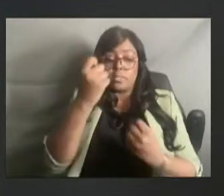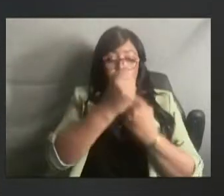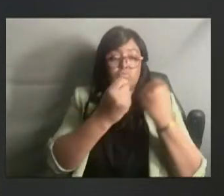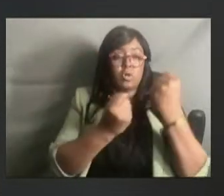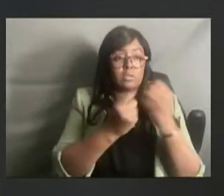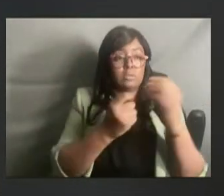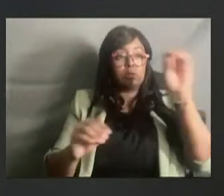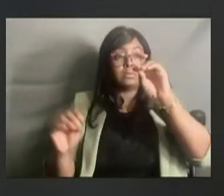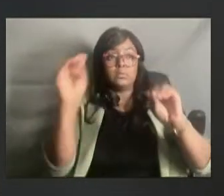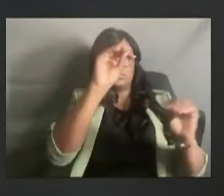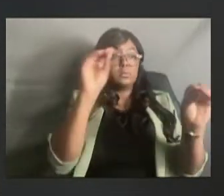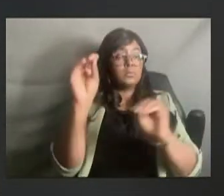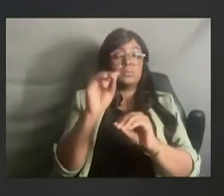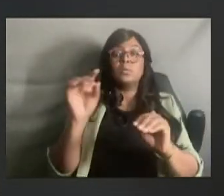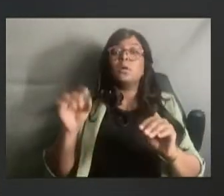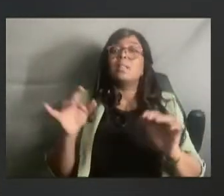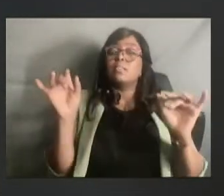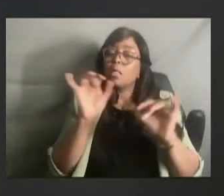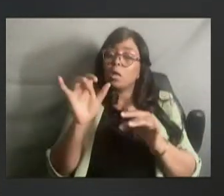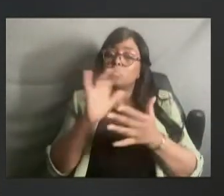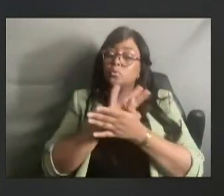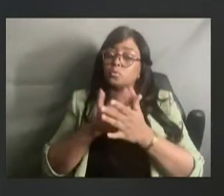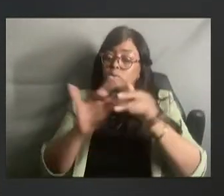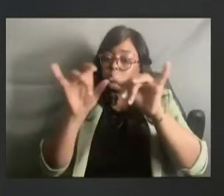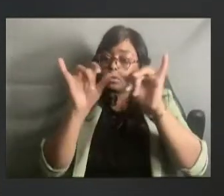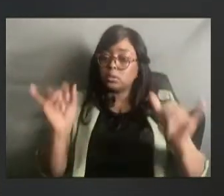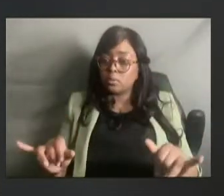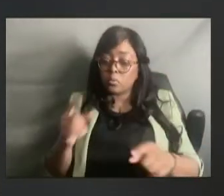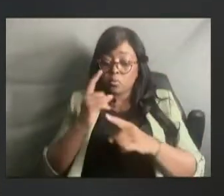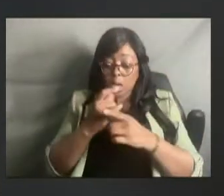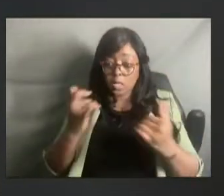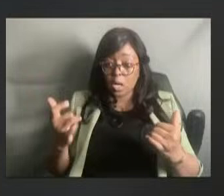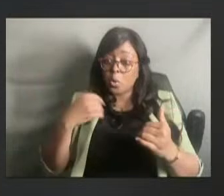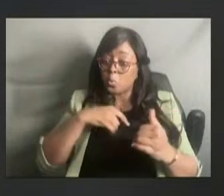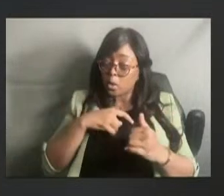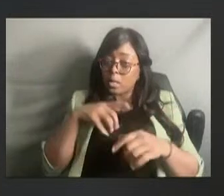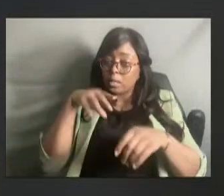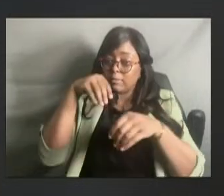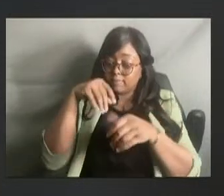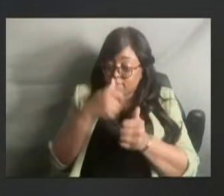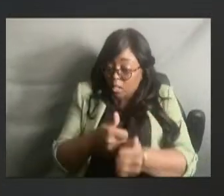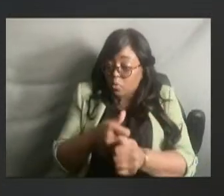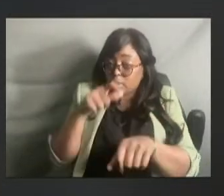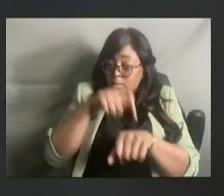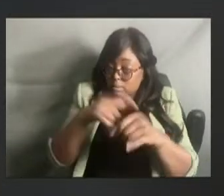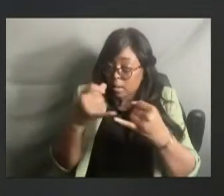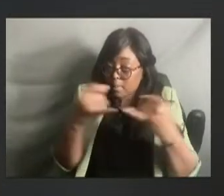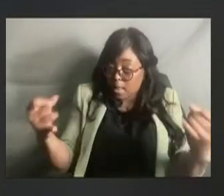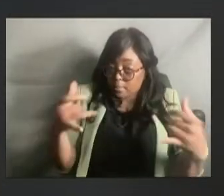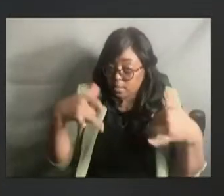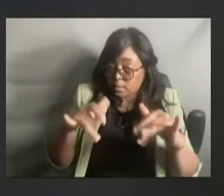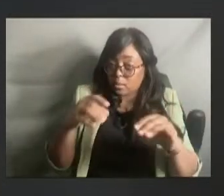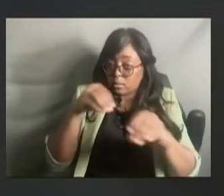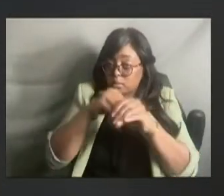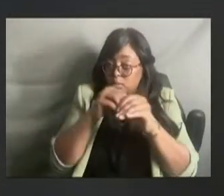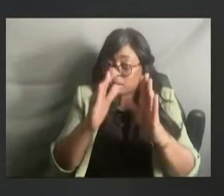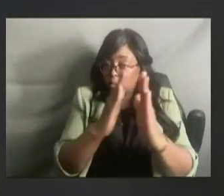are allowed to reorganize and that we are allowed to restructure as a school system.